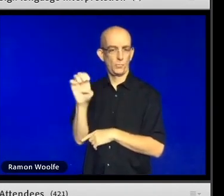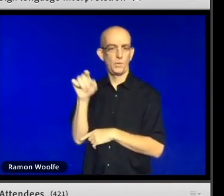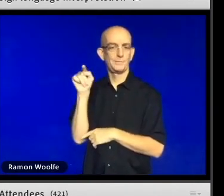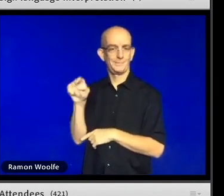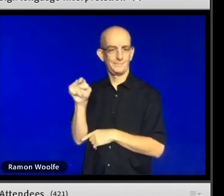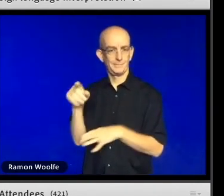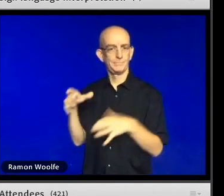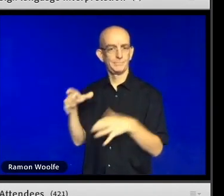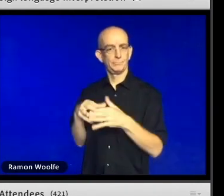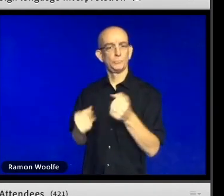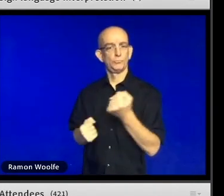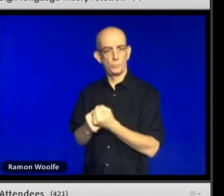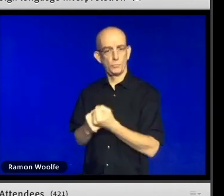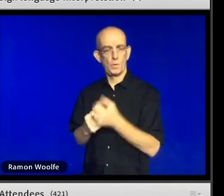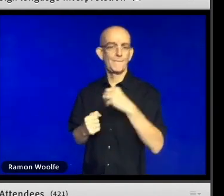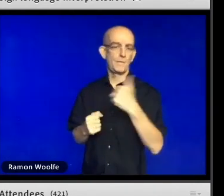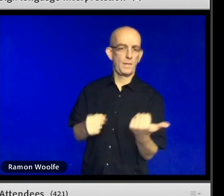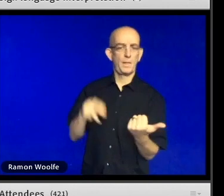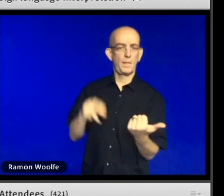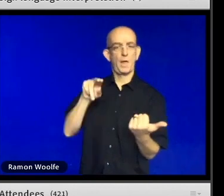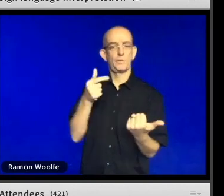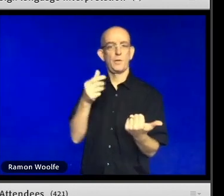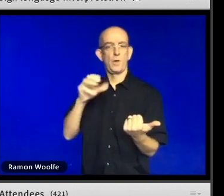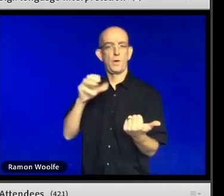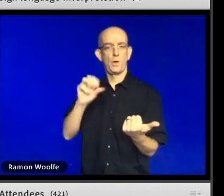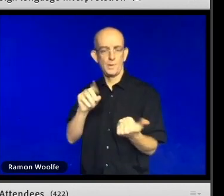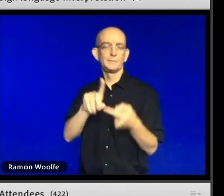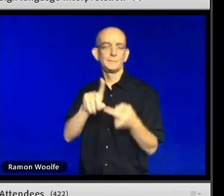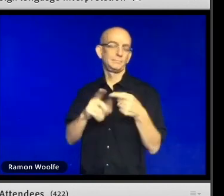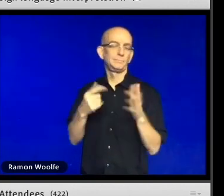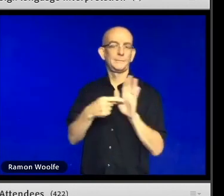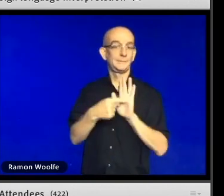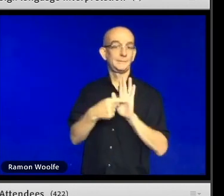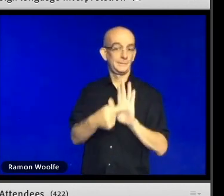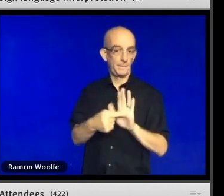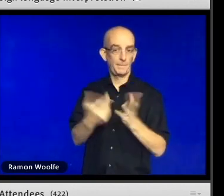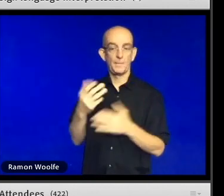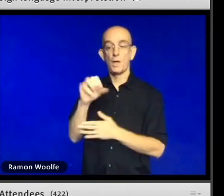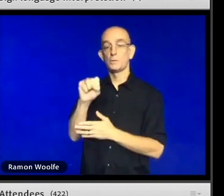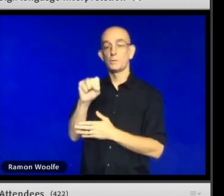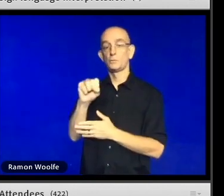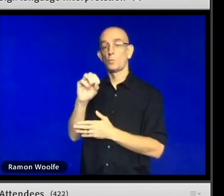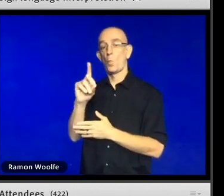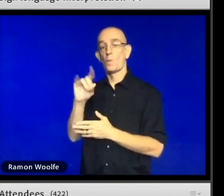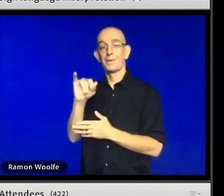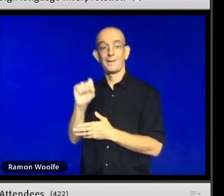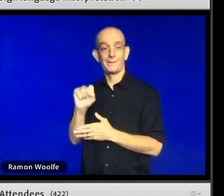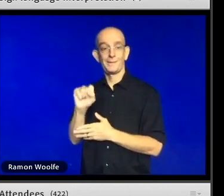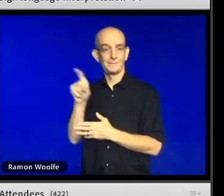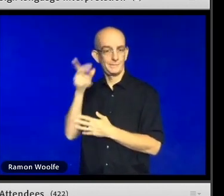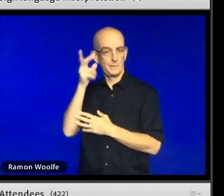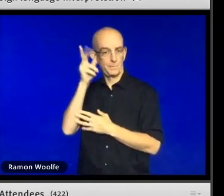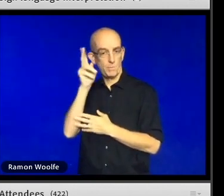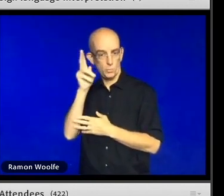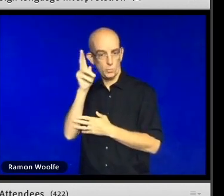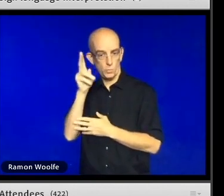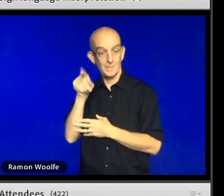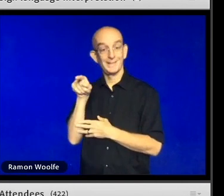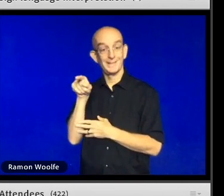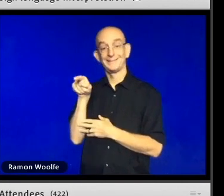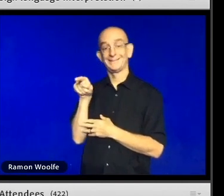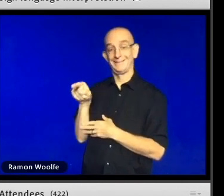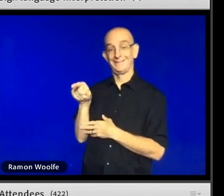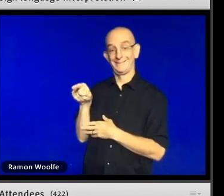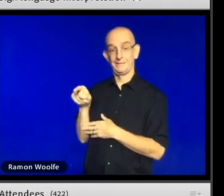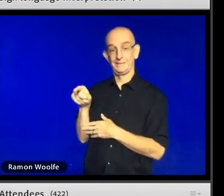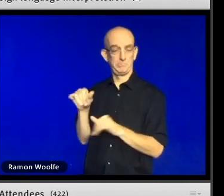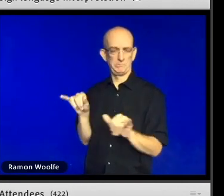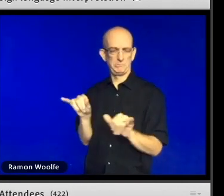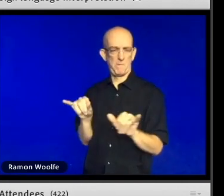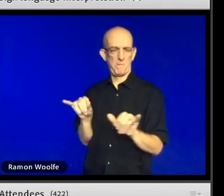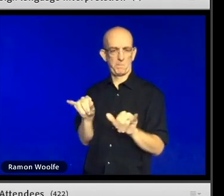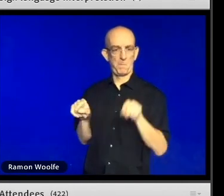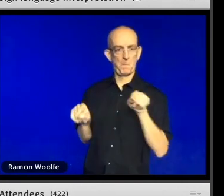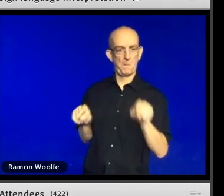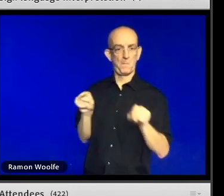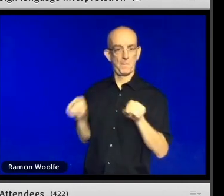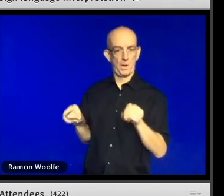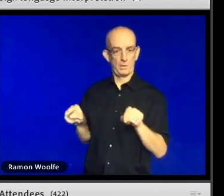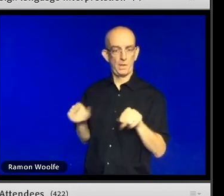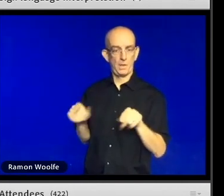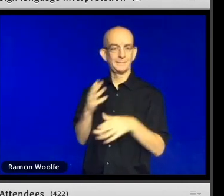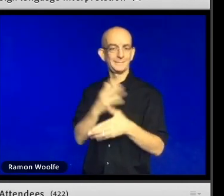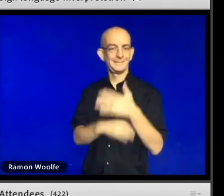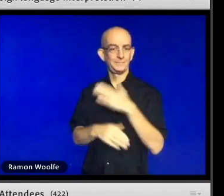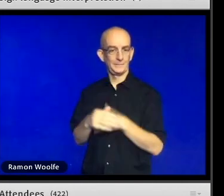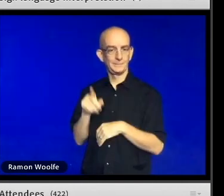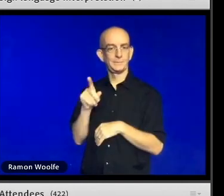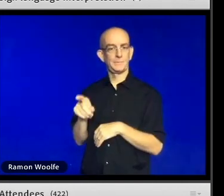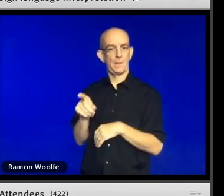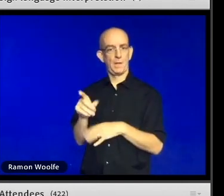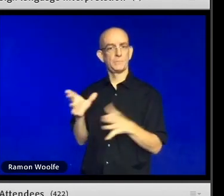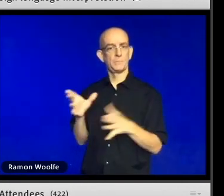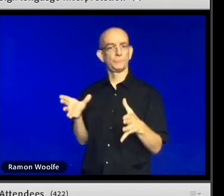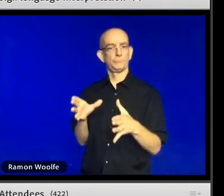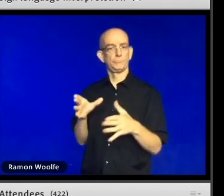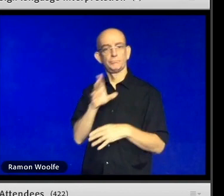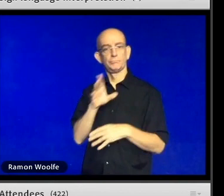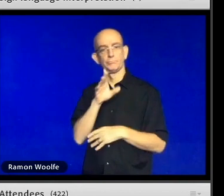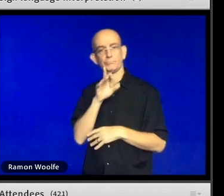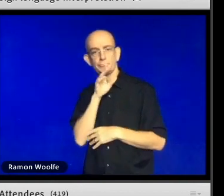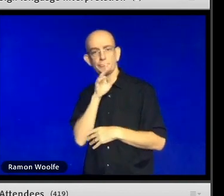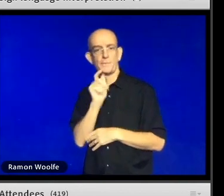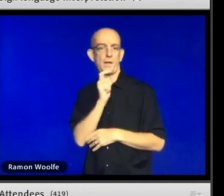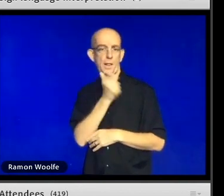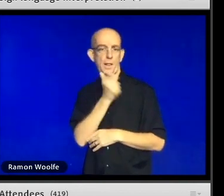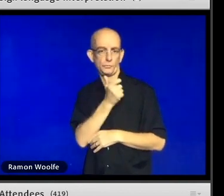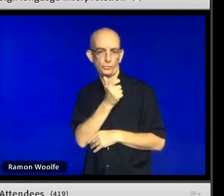and we review the report. And then as a third action of in second phase, we have the review